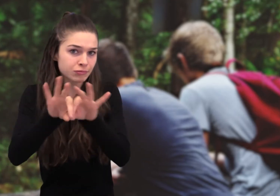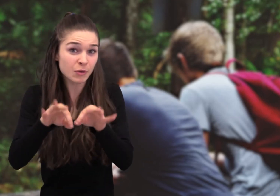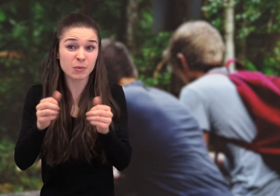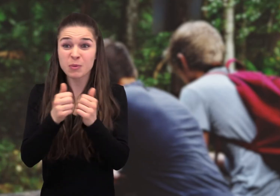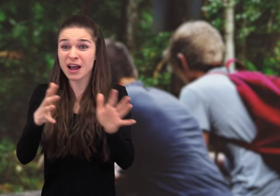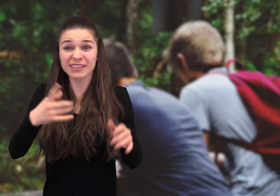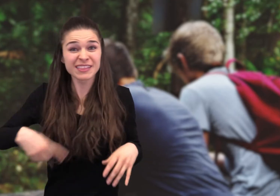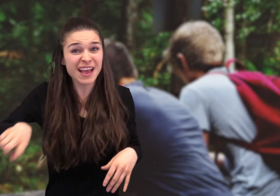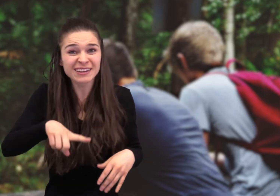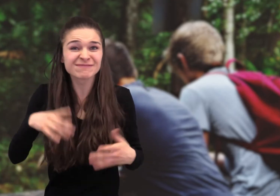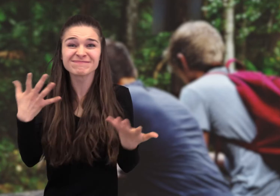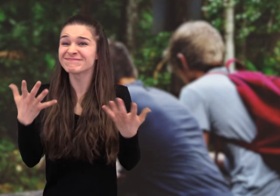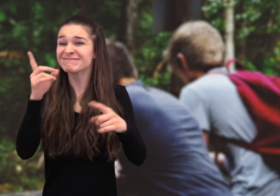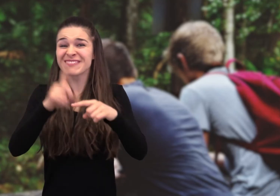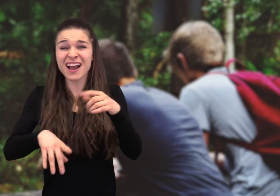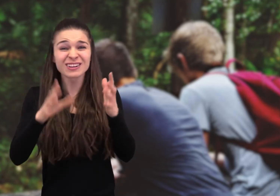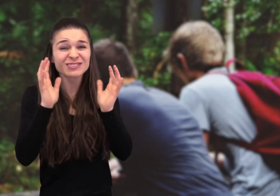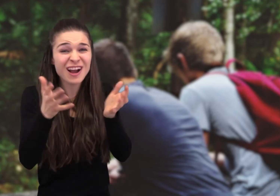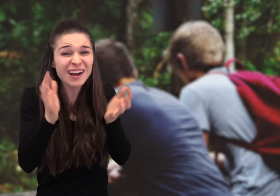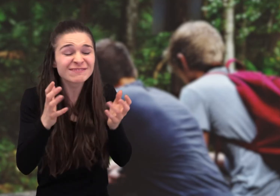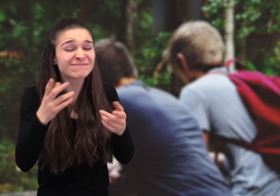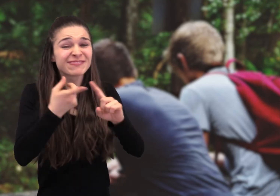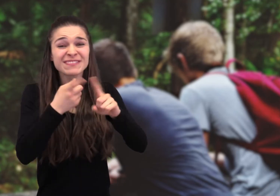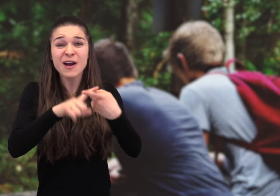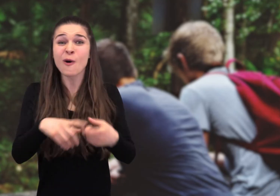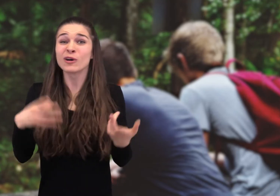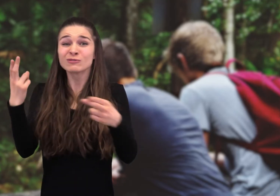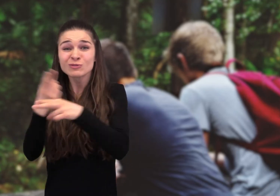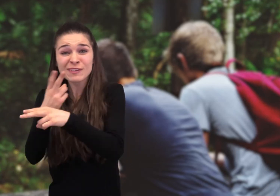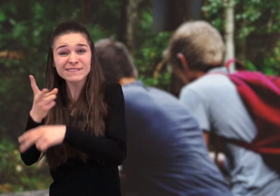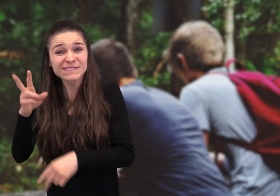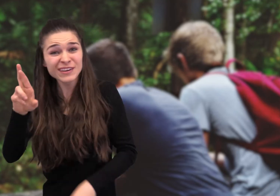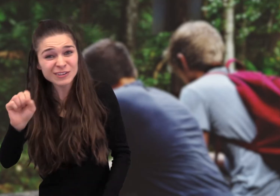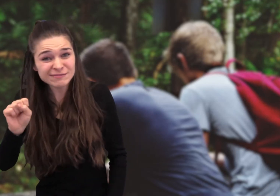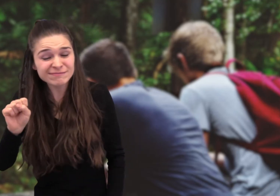without technology, they cannot access video relay service or talk to friends.